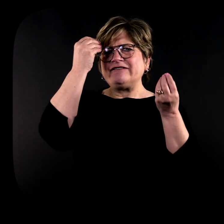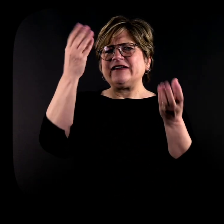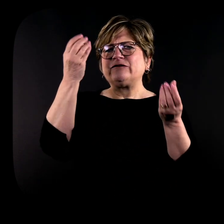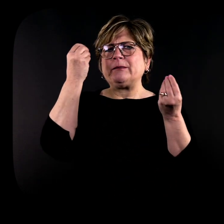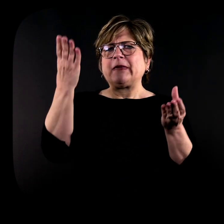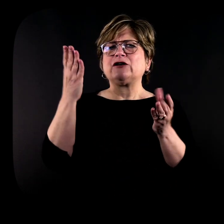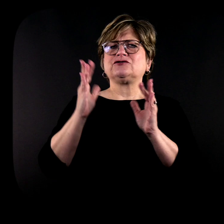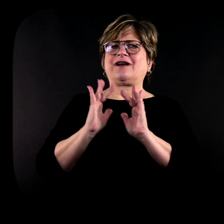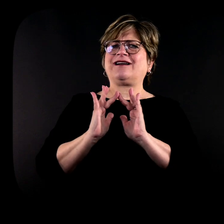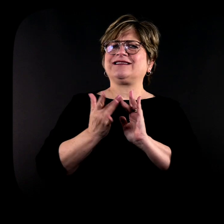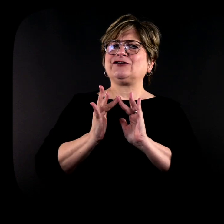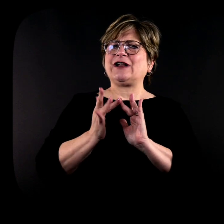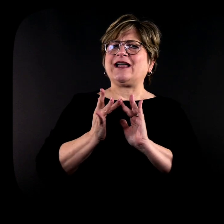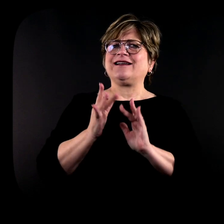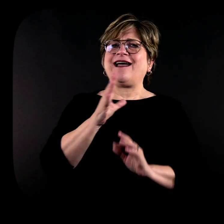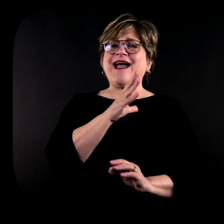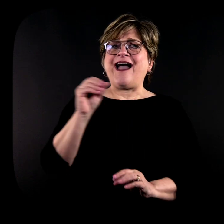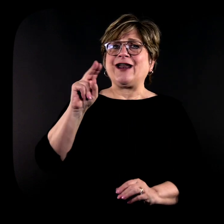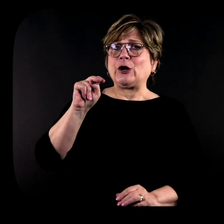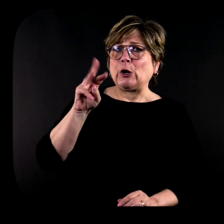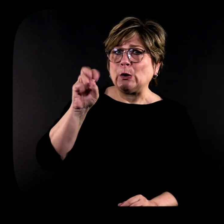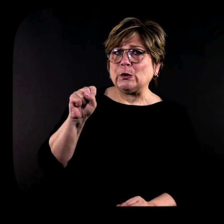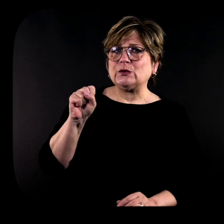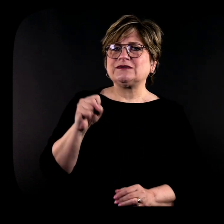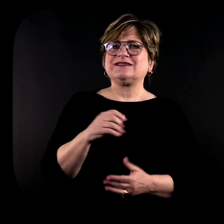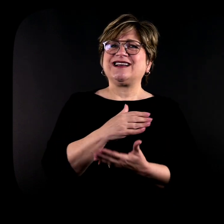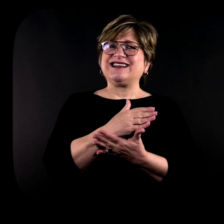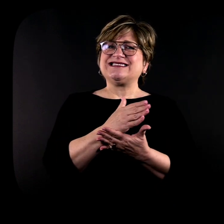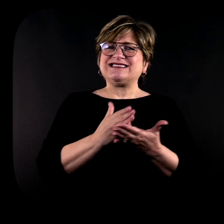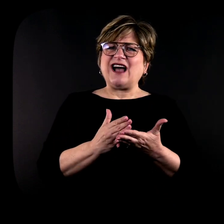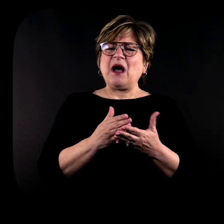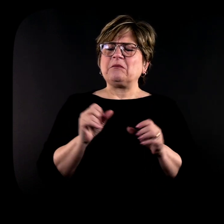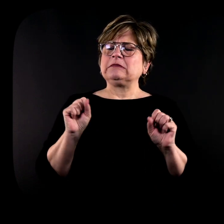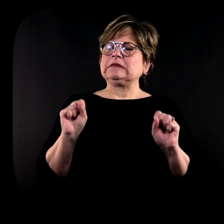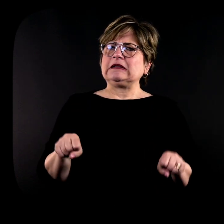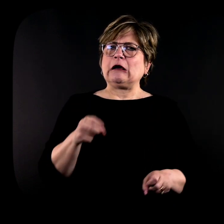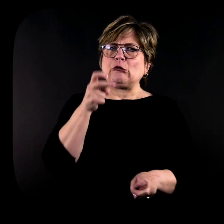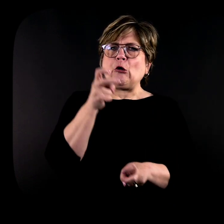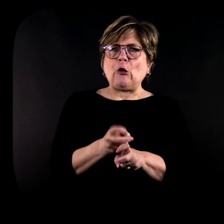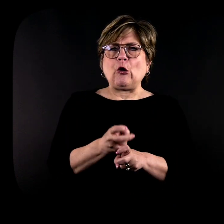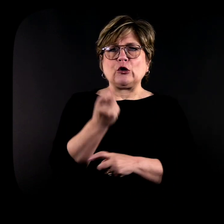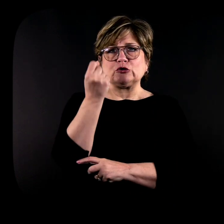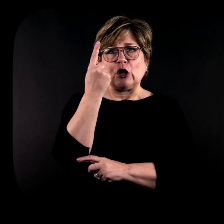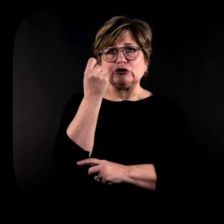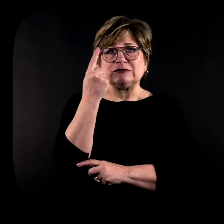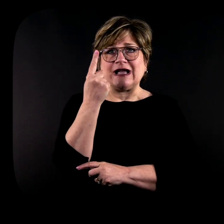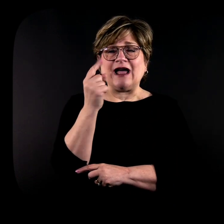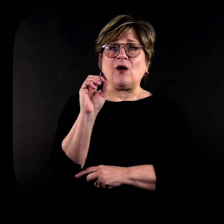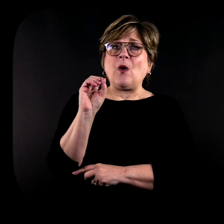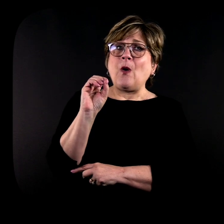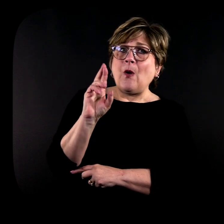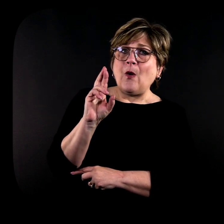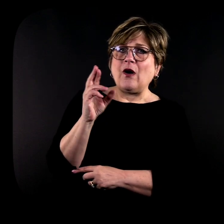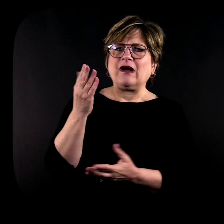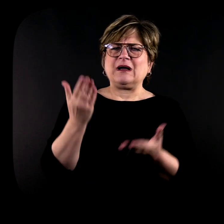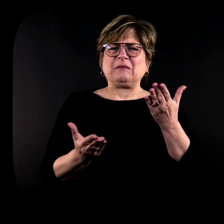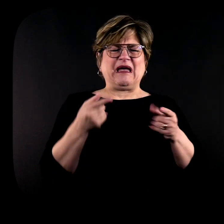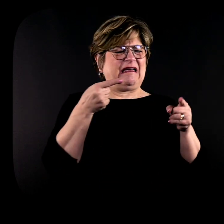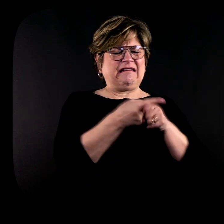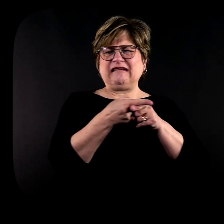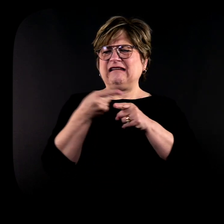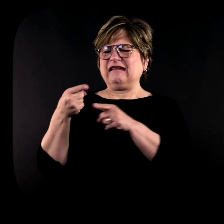There is a lot of information online and in the news, and some of it can be hard to understand or